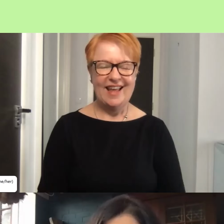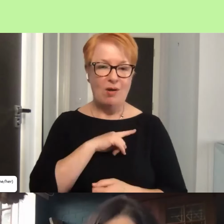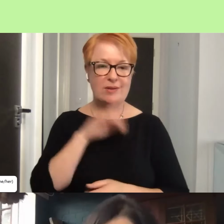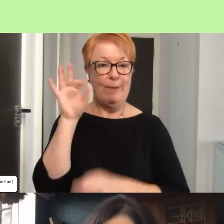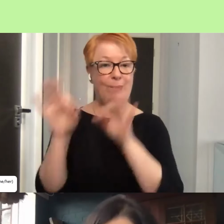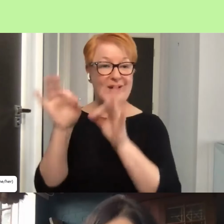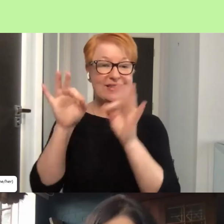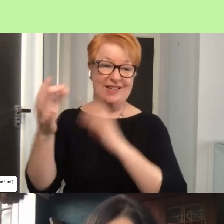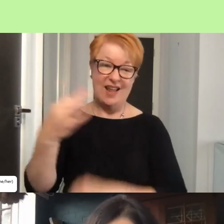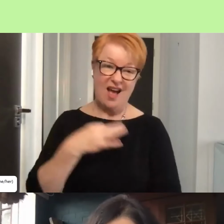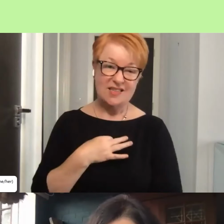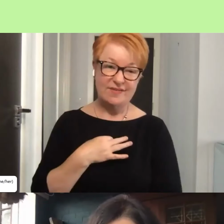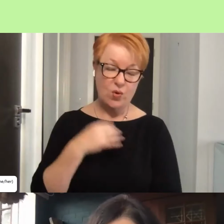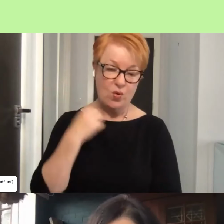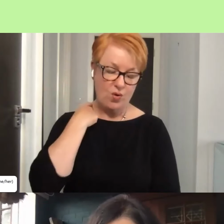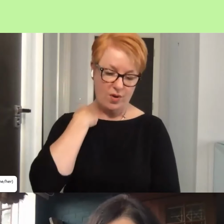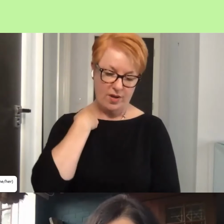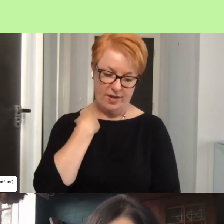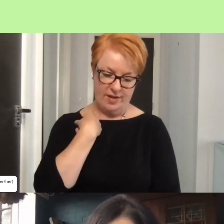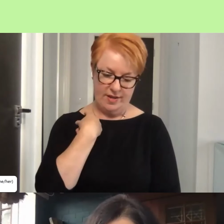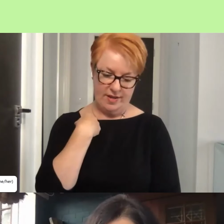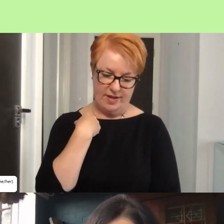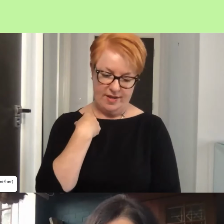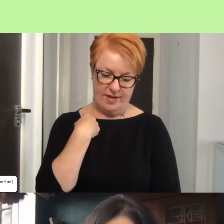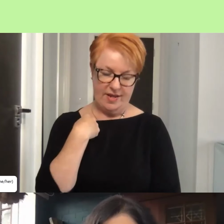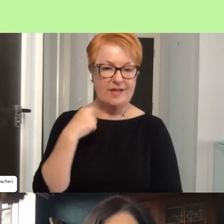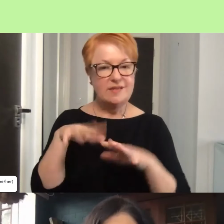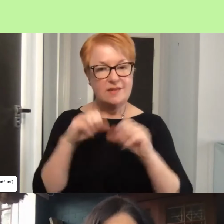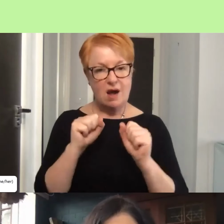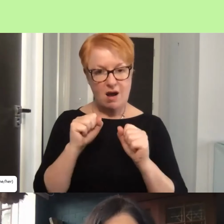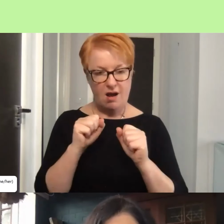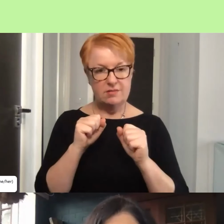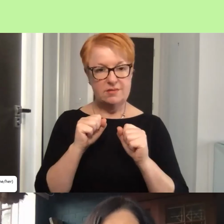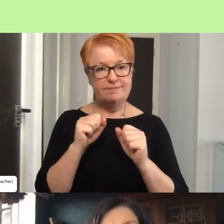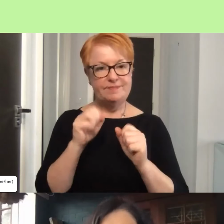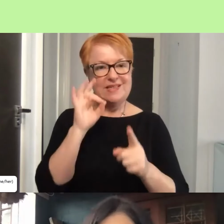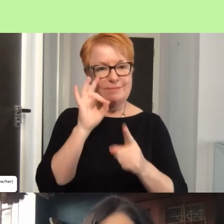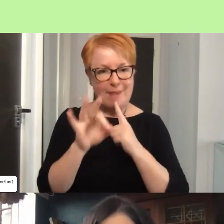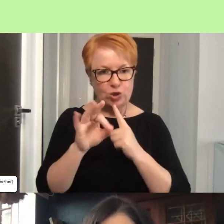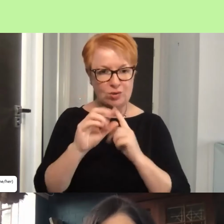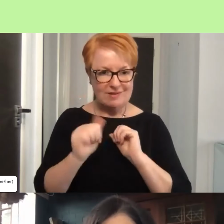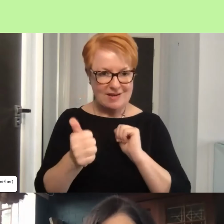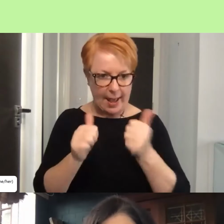And in the beginning, it was like special neighbourhoods, and then they feel they were pointing those out.